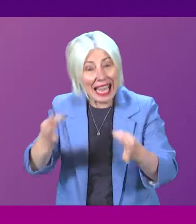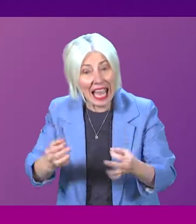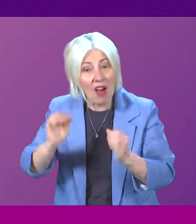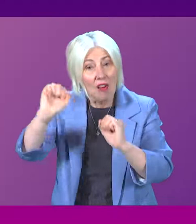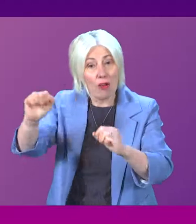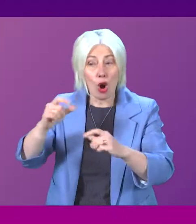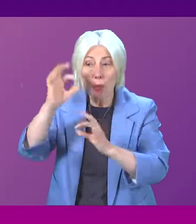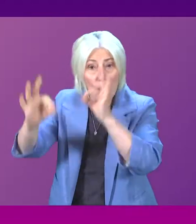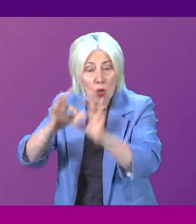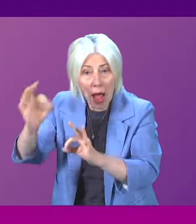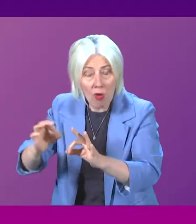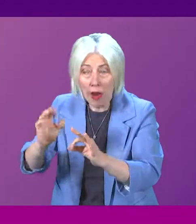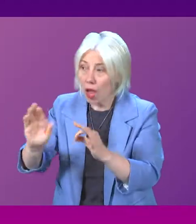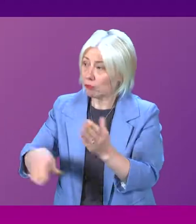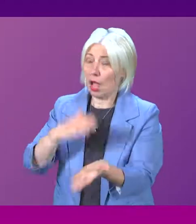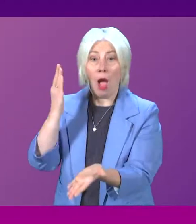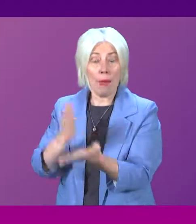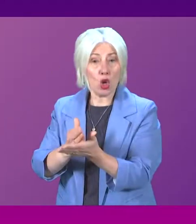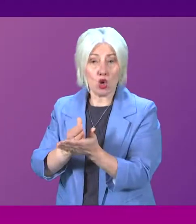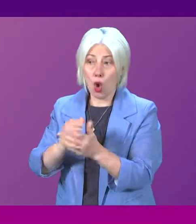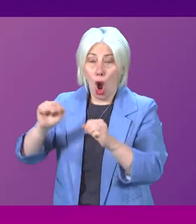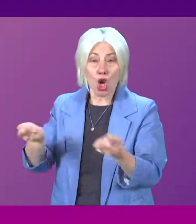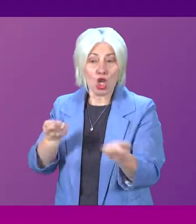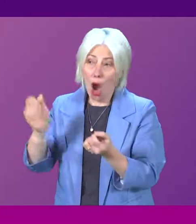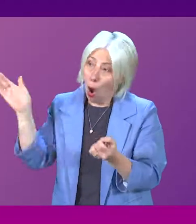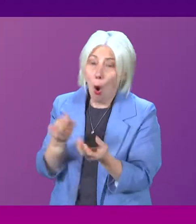Will he ensure that the chair has all the necessary resources that are required and